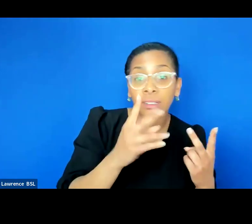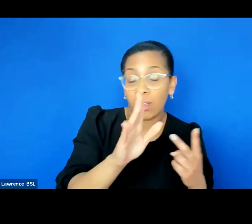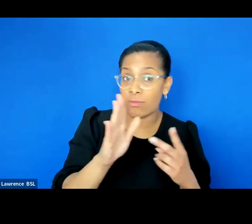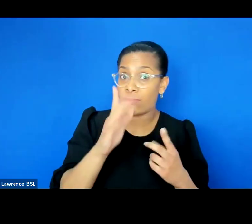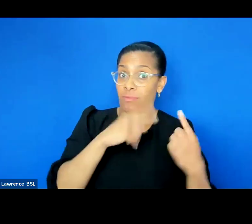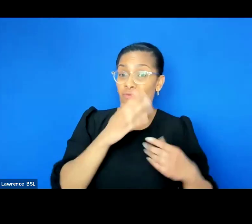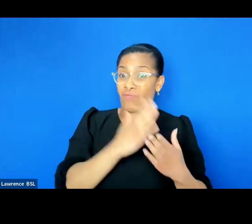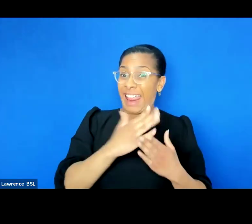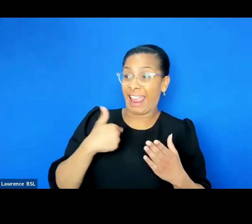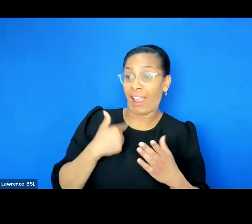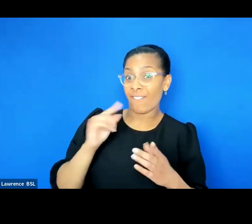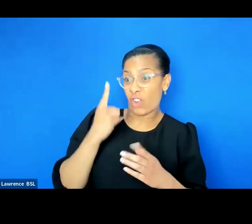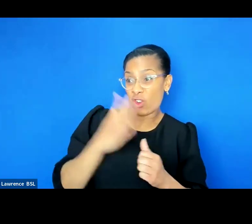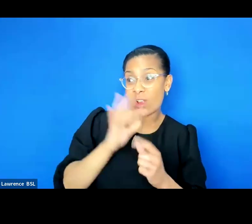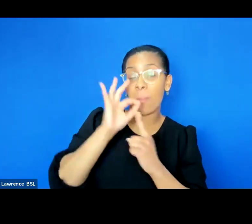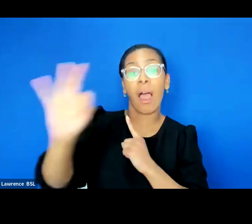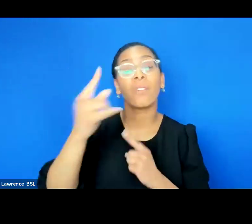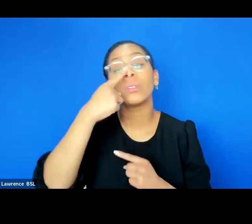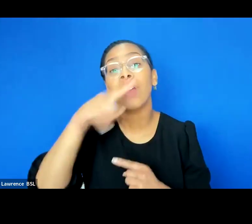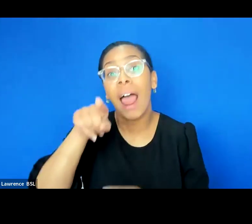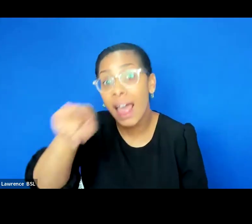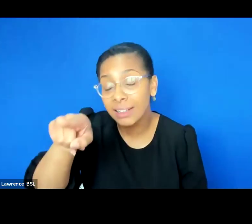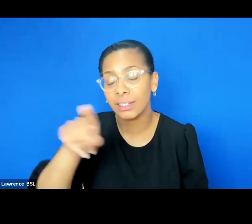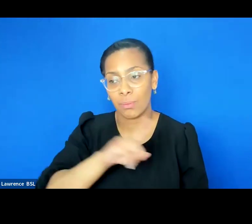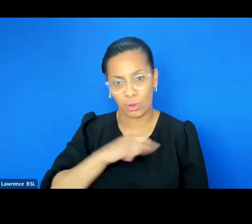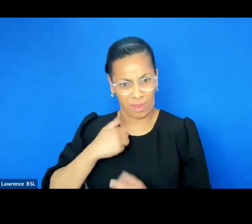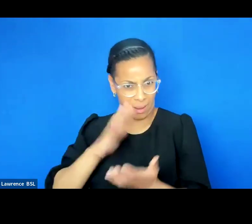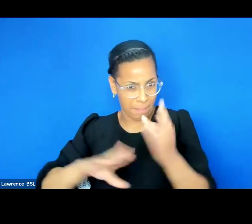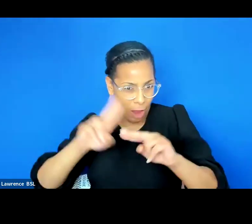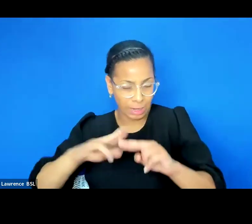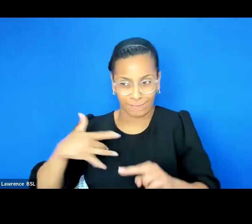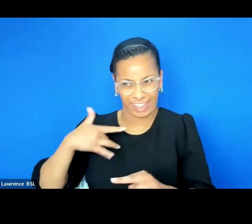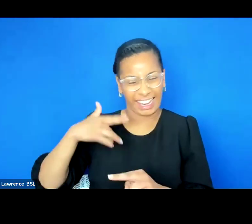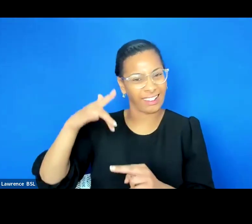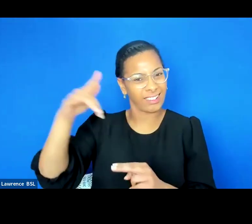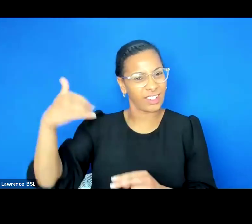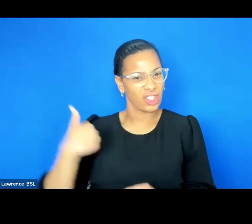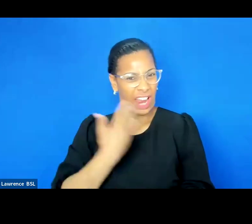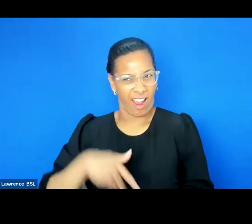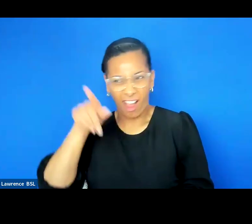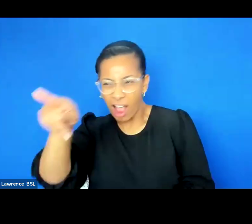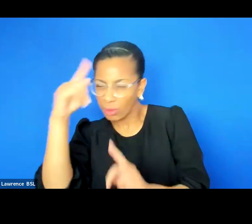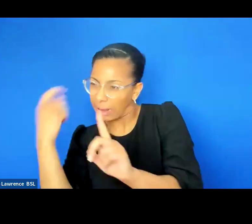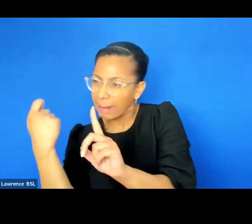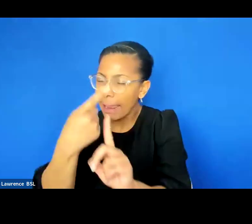Thailand because that's where my parents were living in Shanghai, and so it was gonna be closer to them, and I was interviewed for Costa